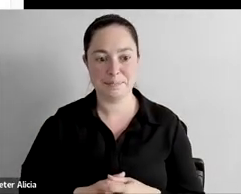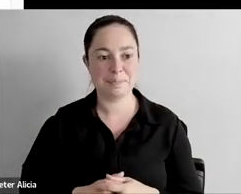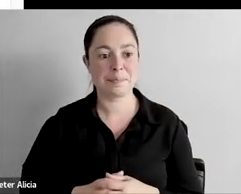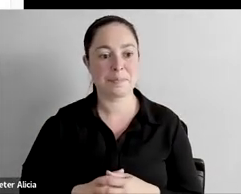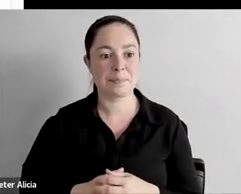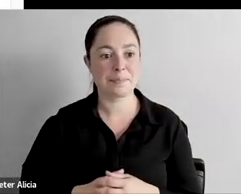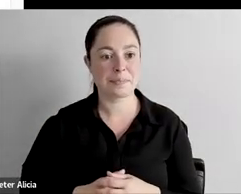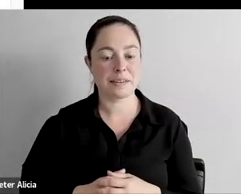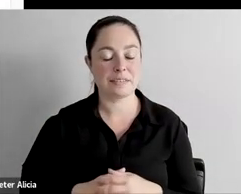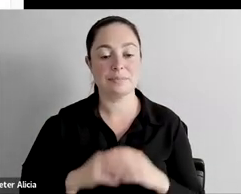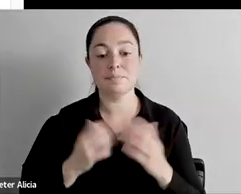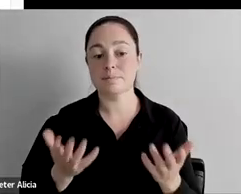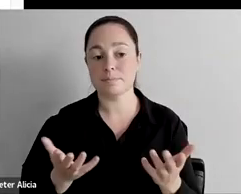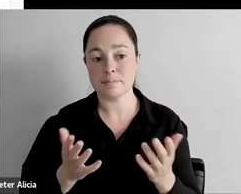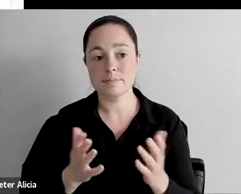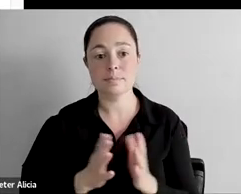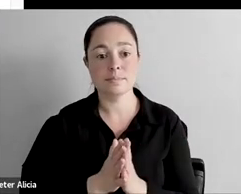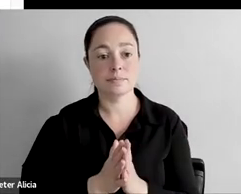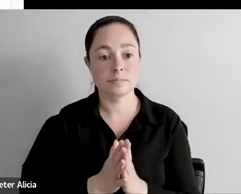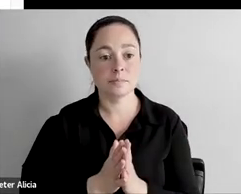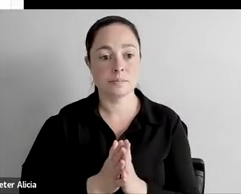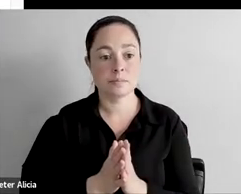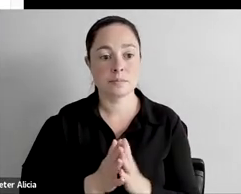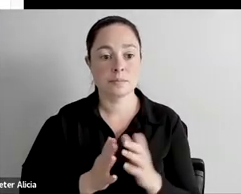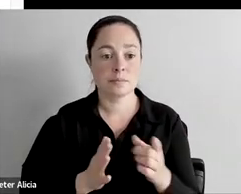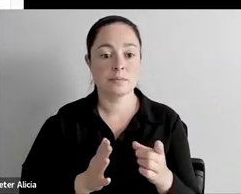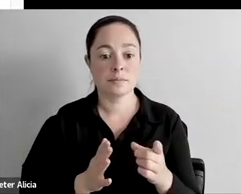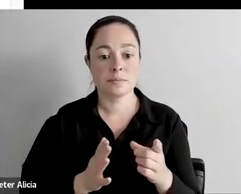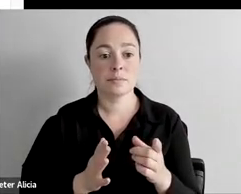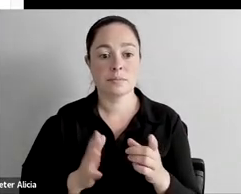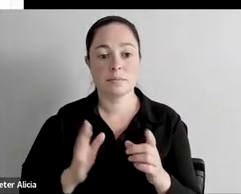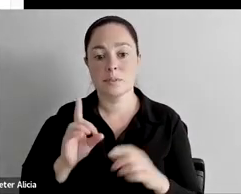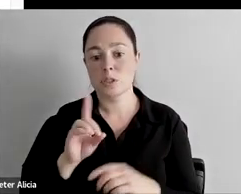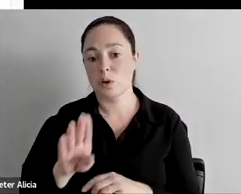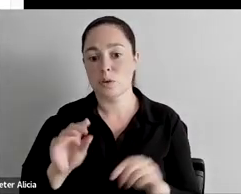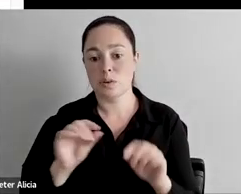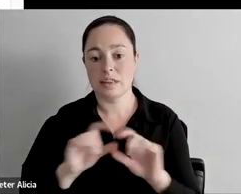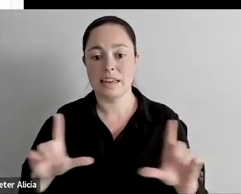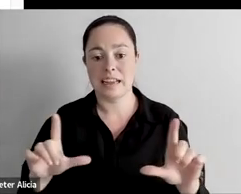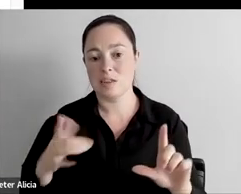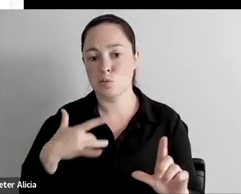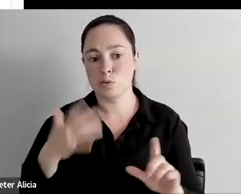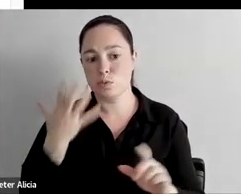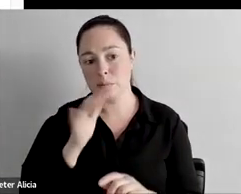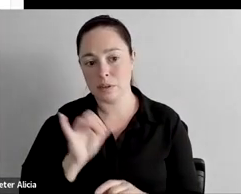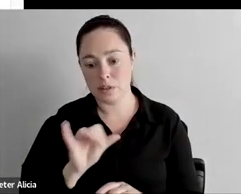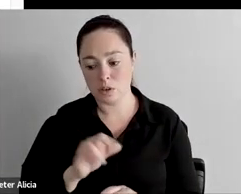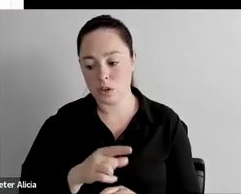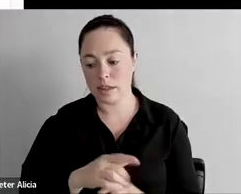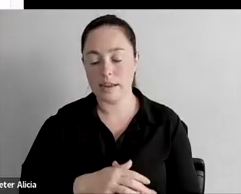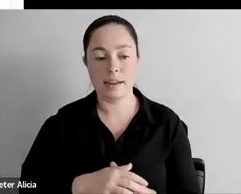So, this is kind of what our dashboards generally look like. It explains kind of